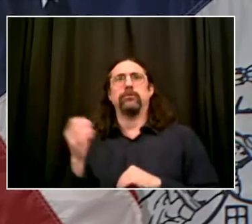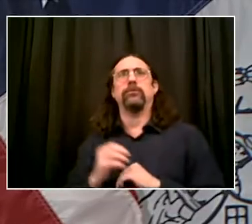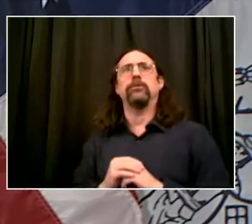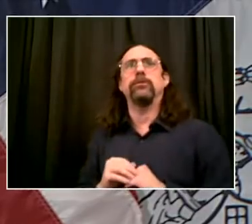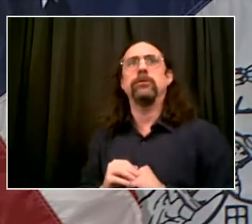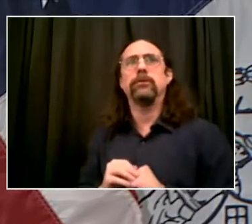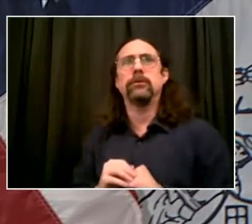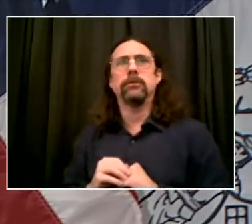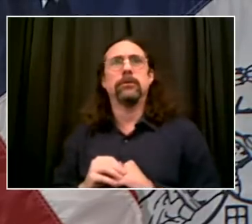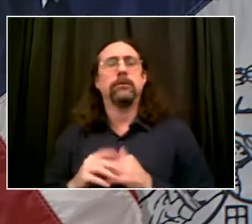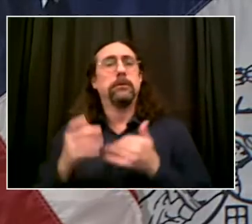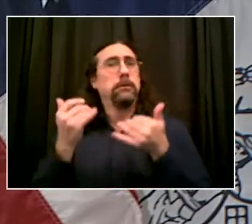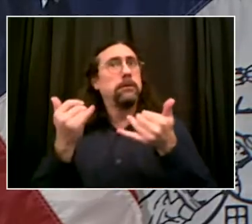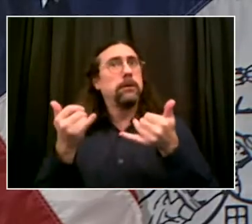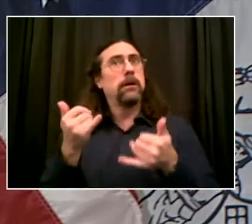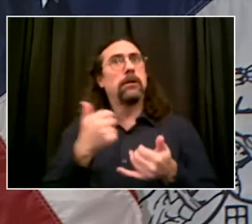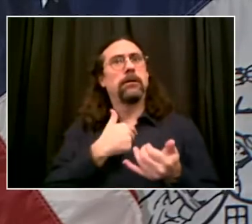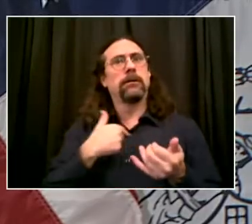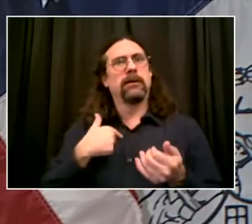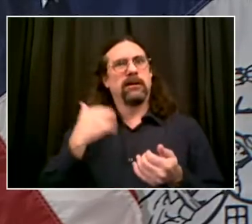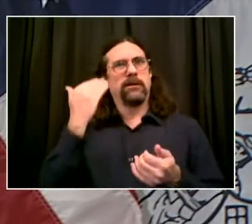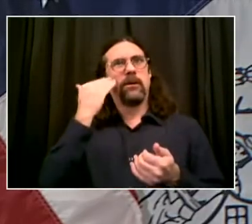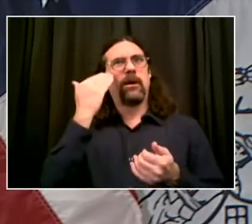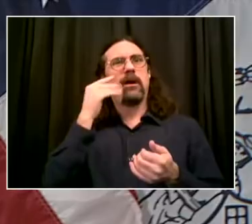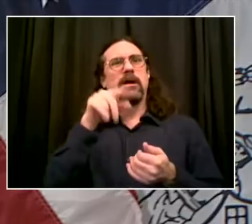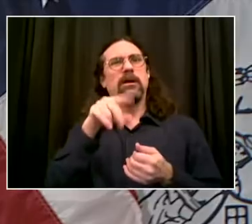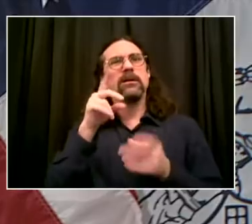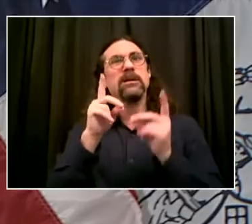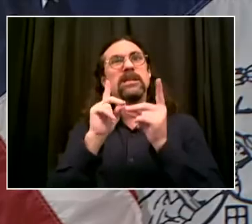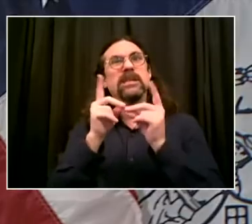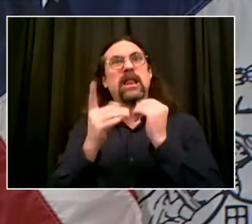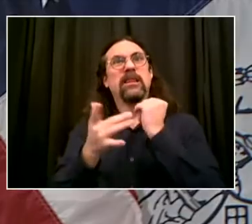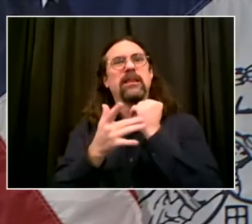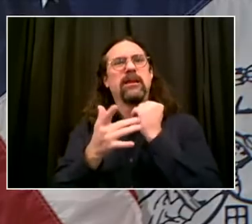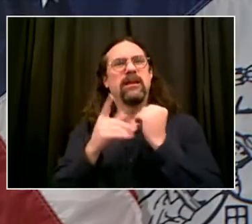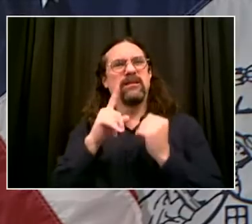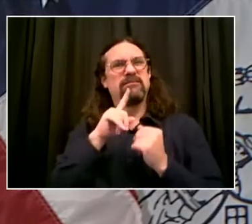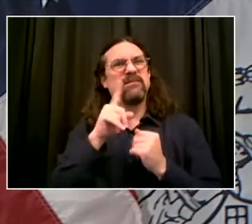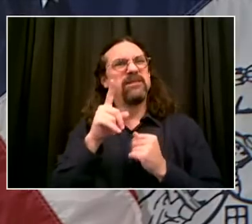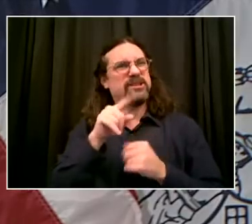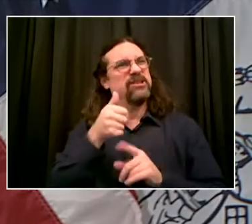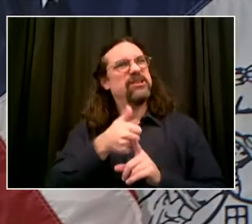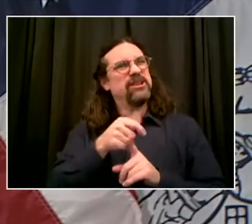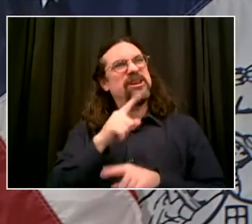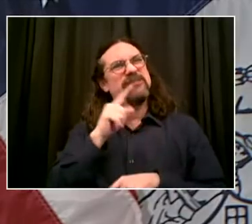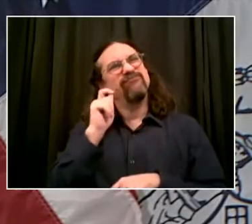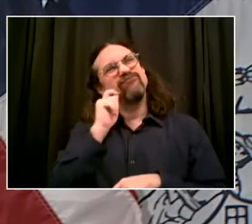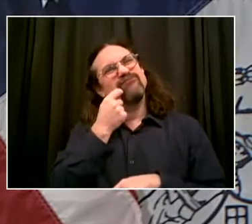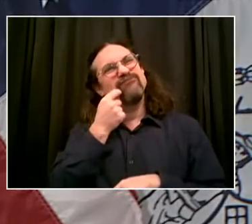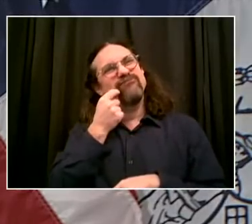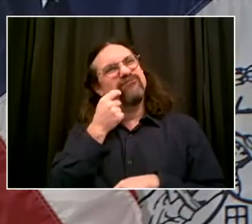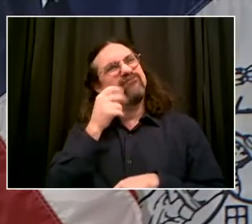SSPOIBILITIES FOR KIDS THAT WILL ALLOW THE CHILD WITH THE GUIDANCNCOE F THE TEACHER TO GO